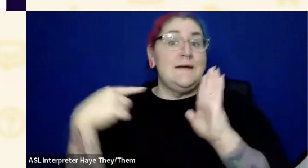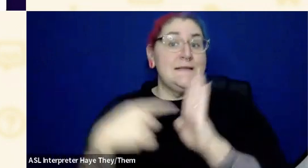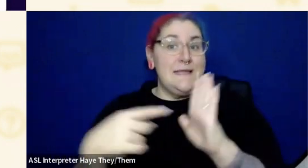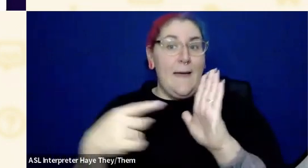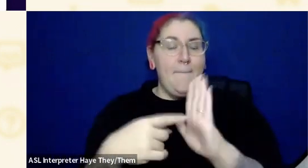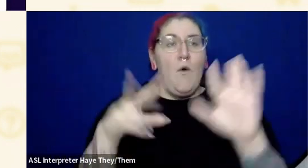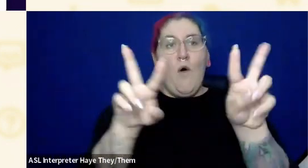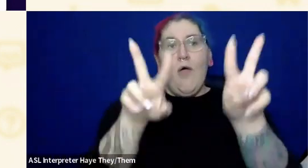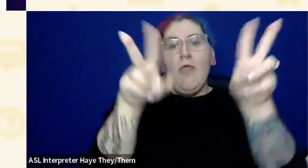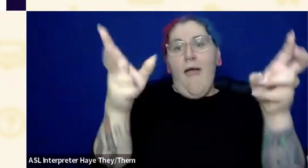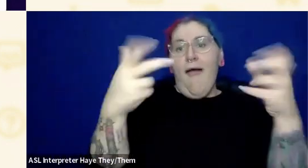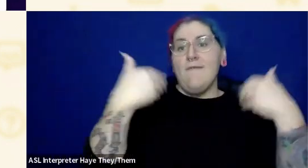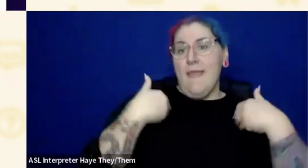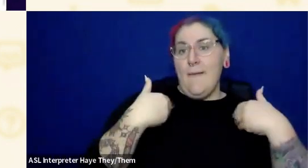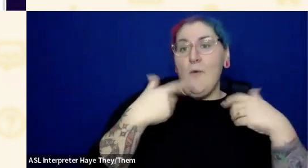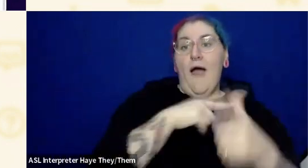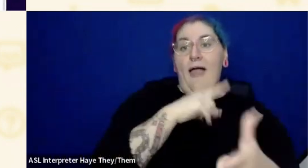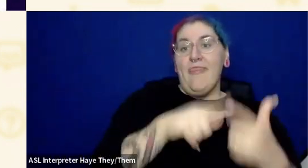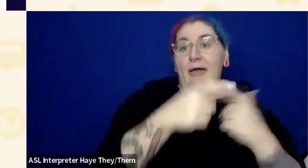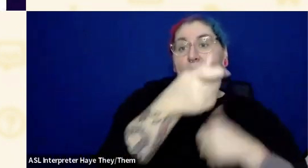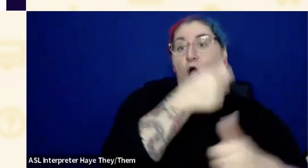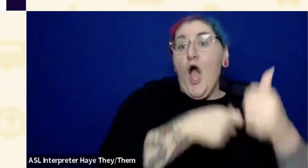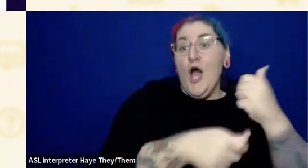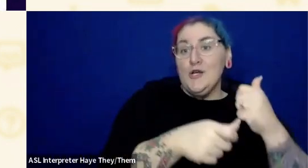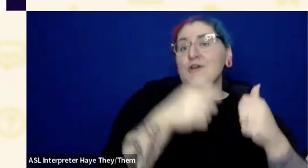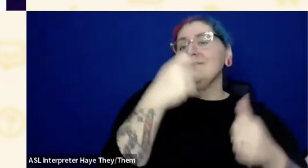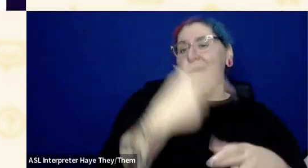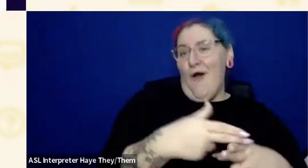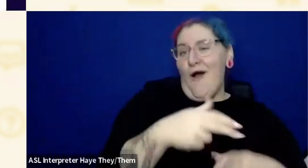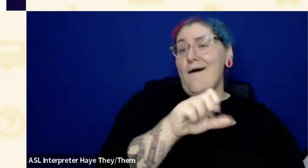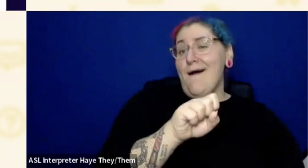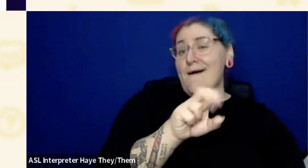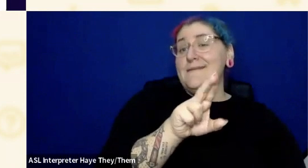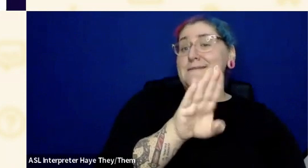And there is a setting under appearance for